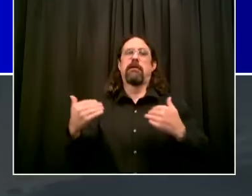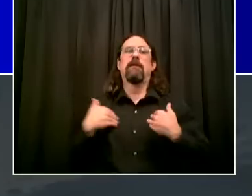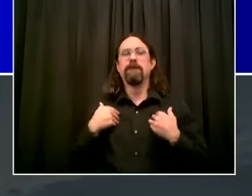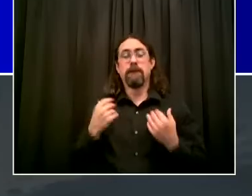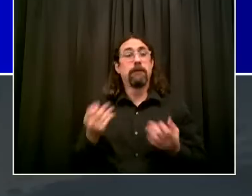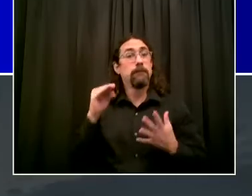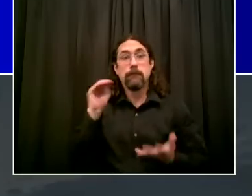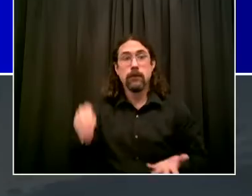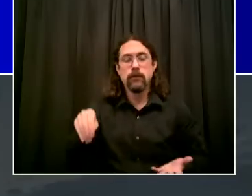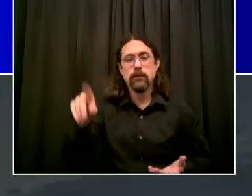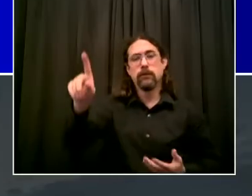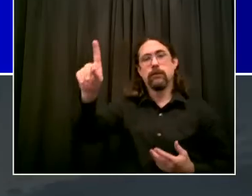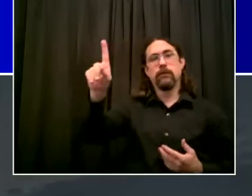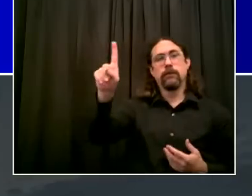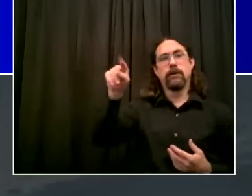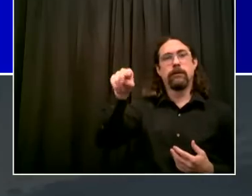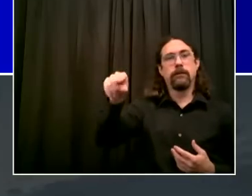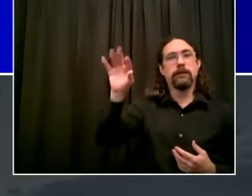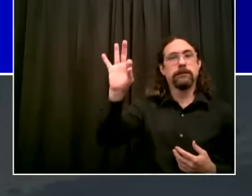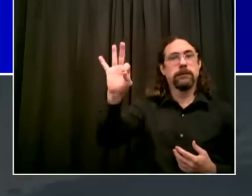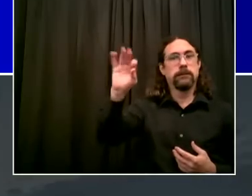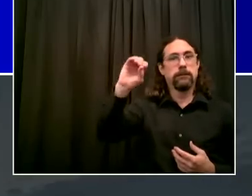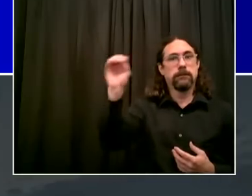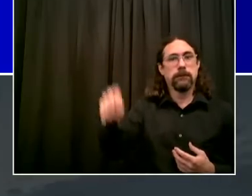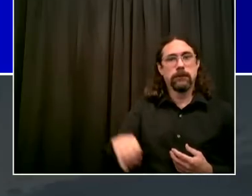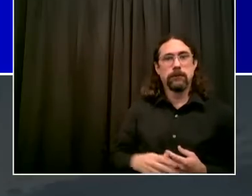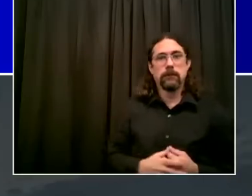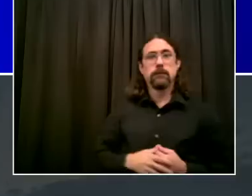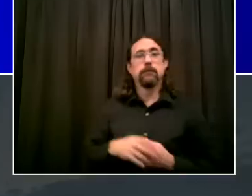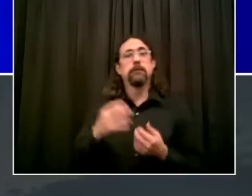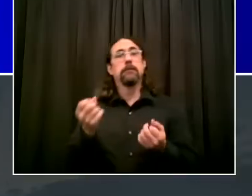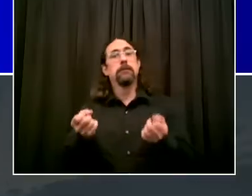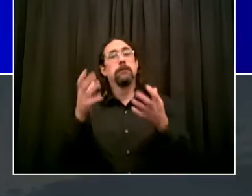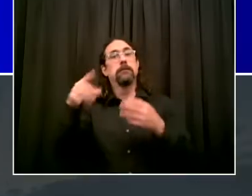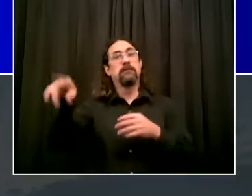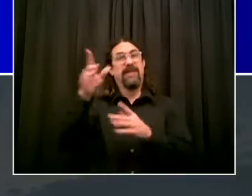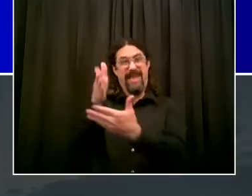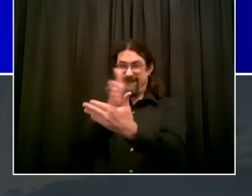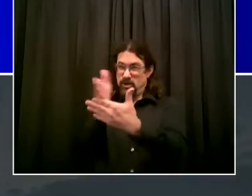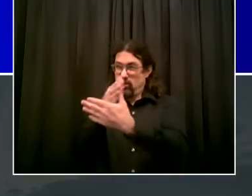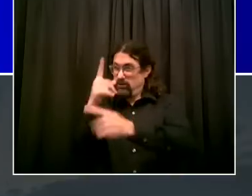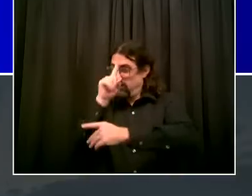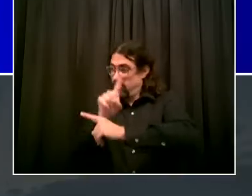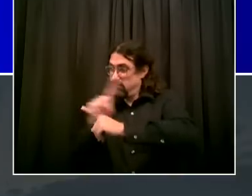COVID-19. THE THRESHOLD IS 5%, TODAY'S PORERRT ISS 1.9% AND TODAY'S 70